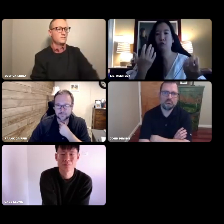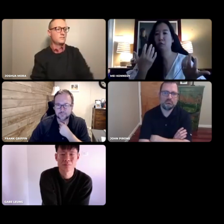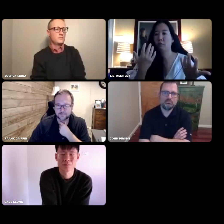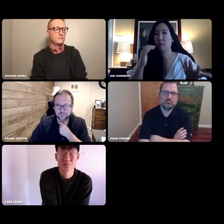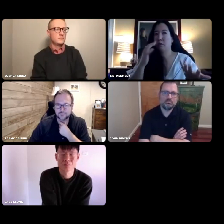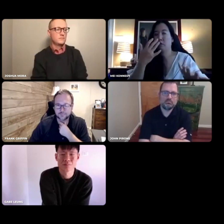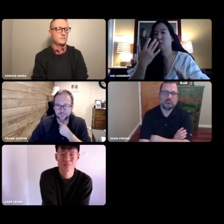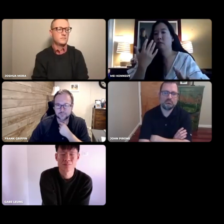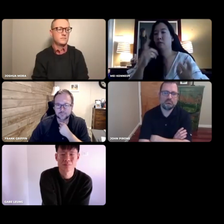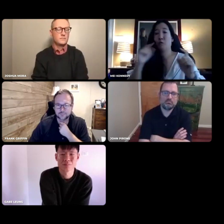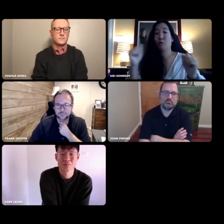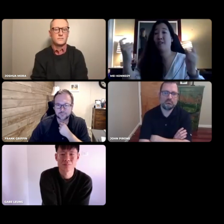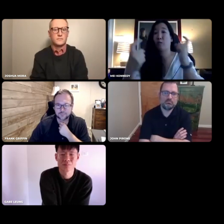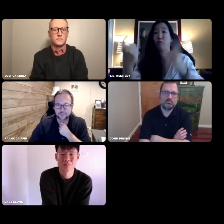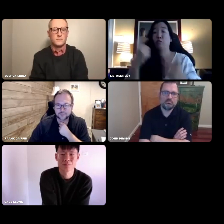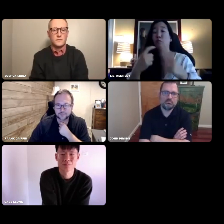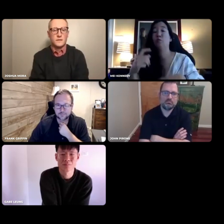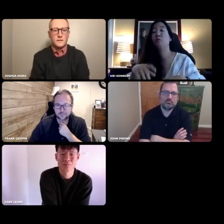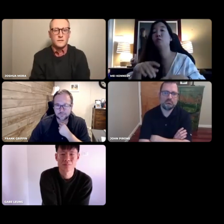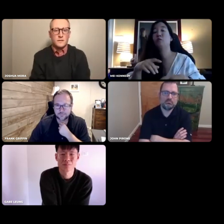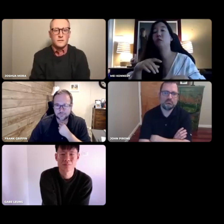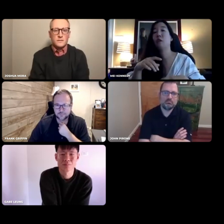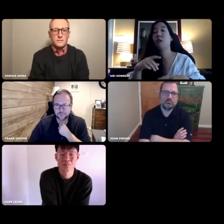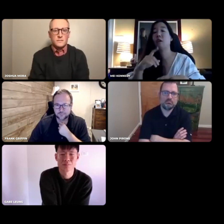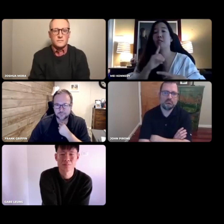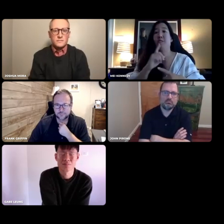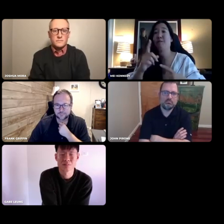Some have more experience.